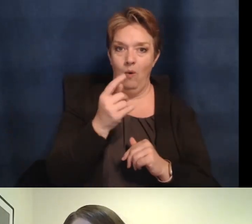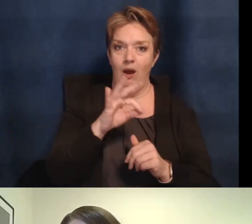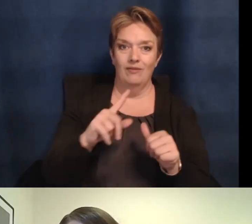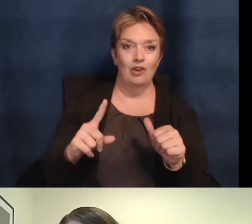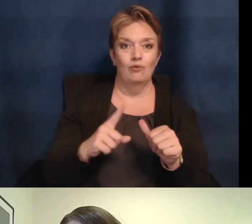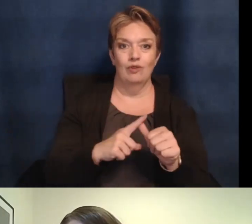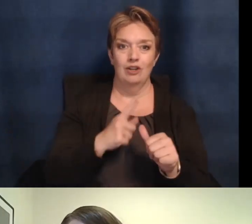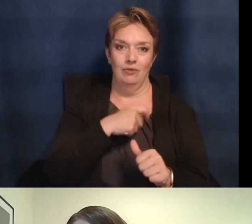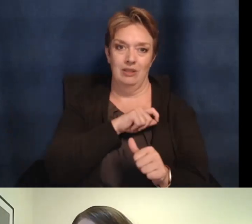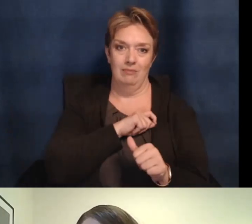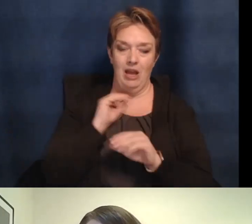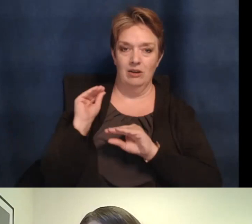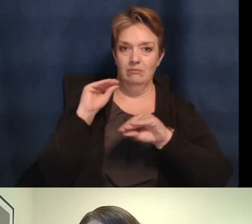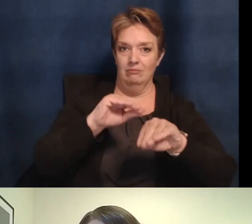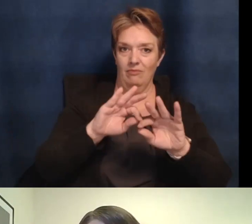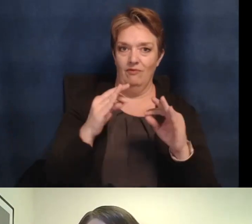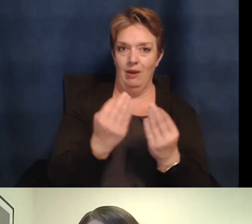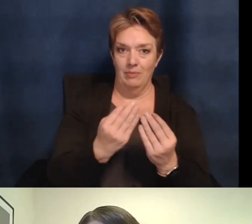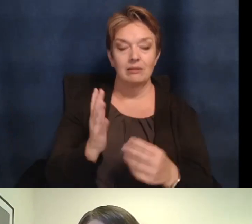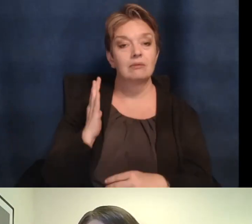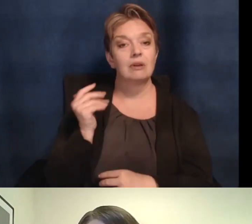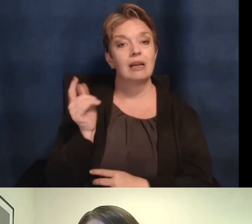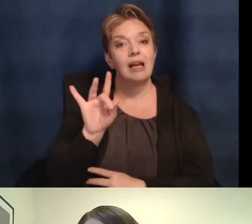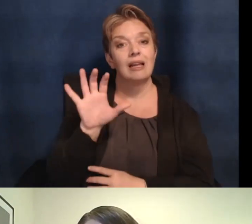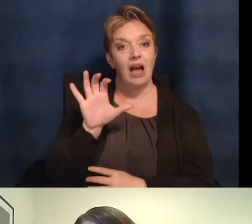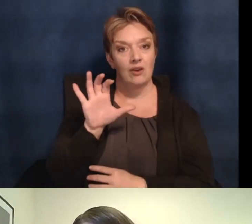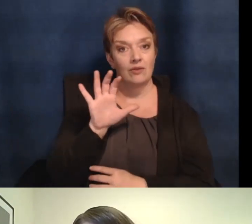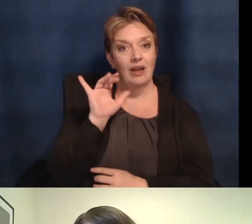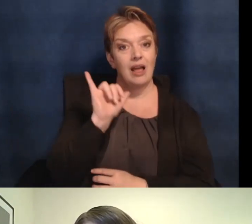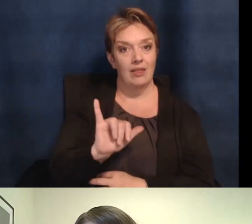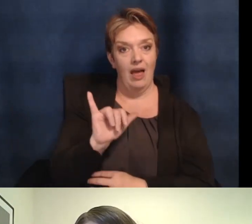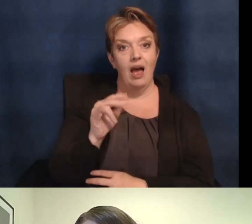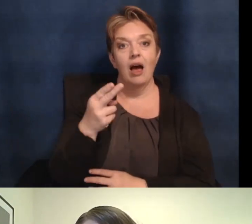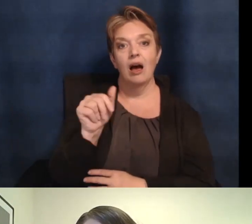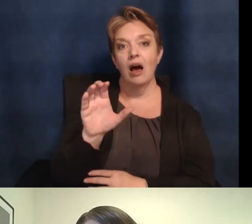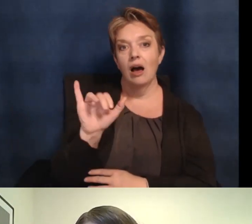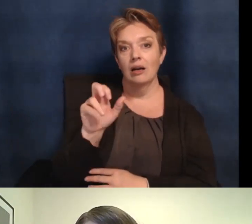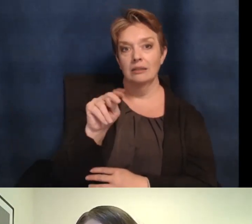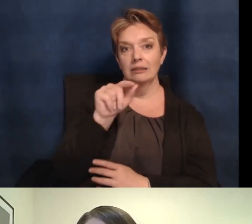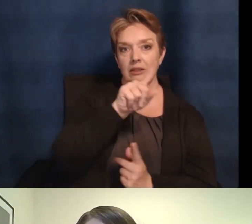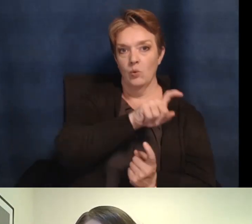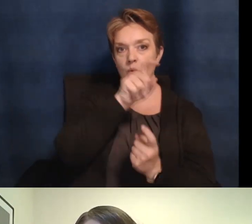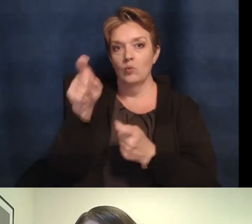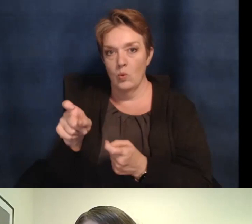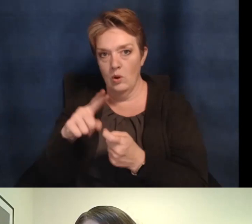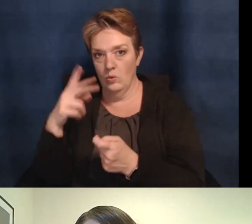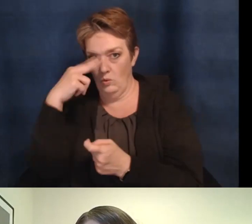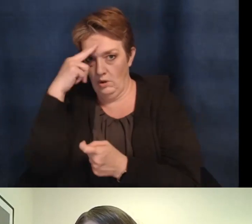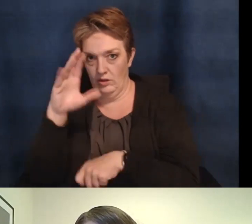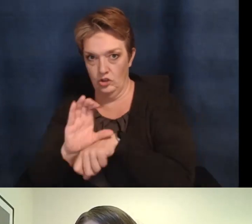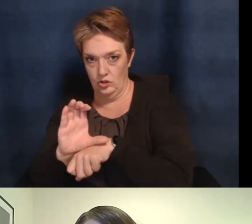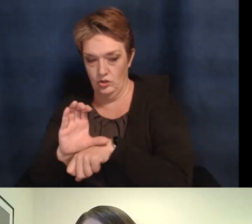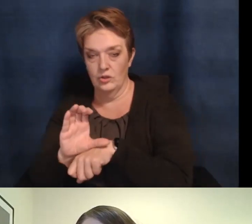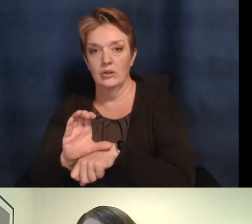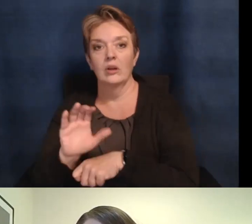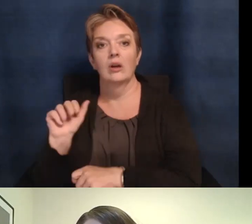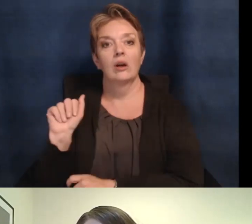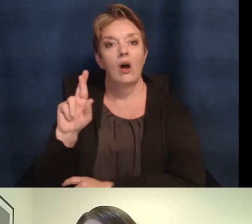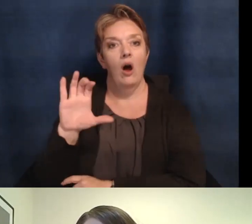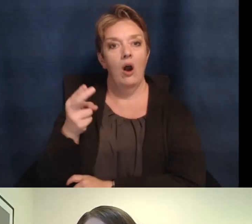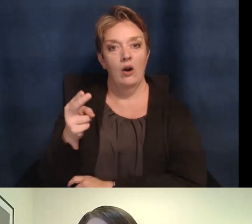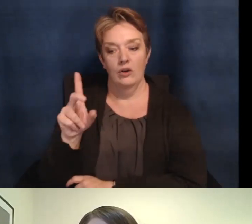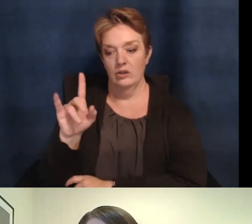and in the 1800s they donated the hacienda to the Catholic Church, so the archdiocese of Santa Fe owned the property.